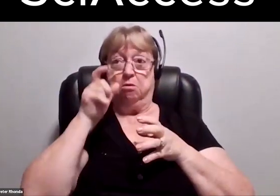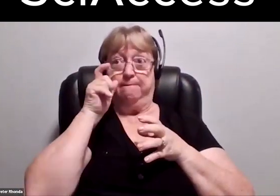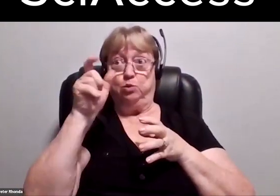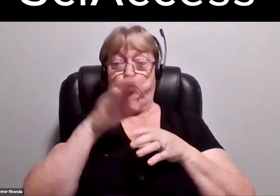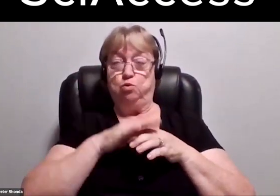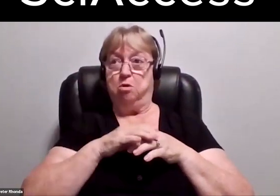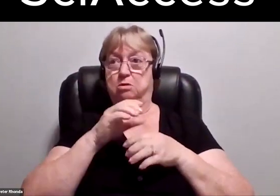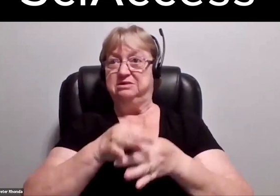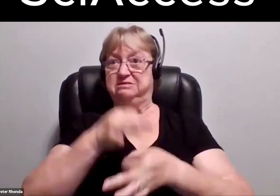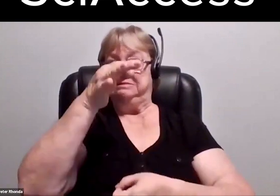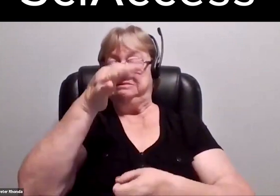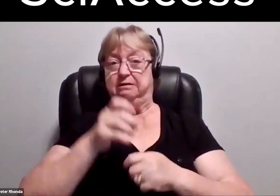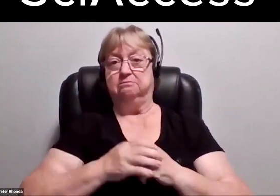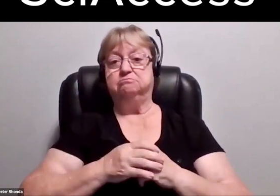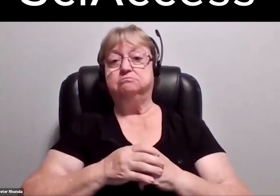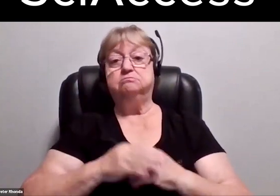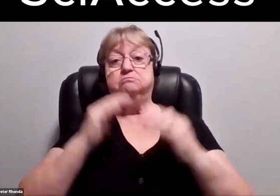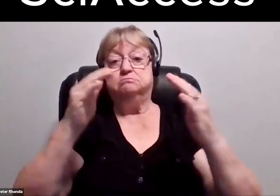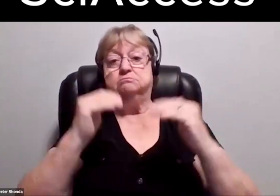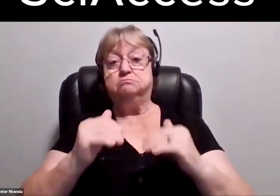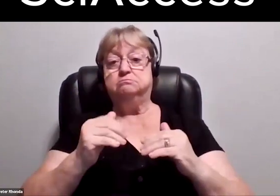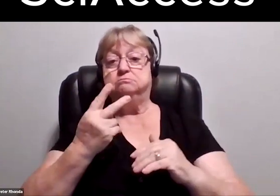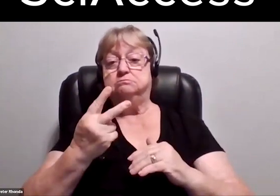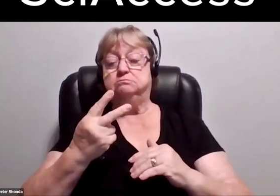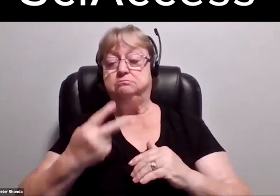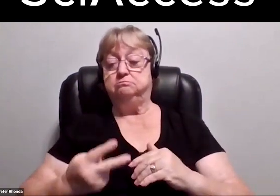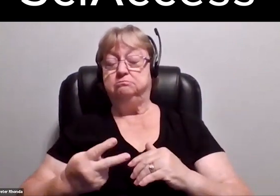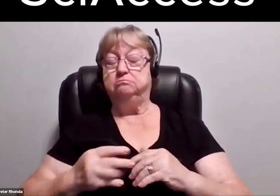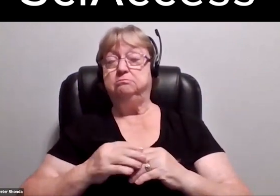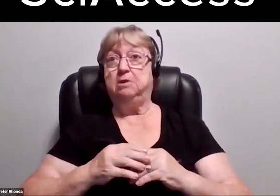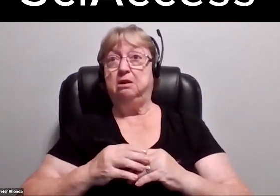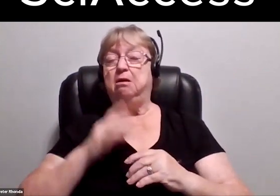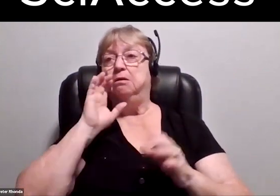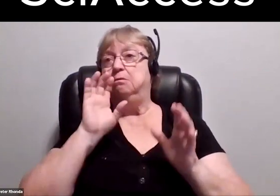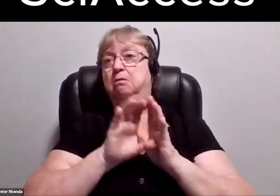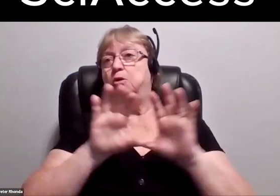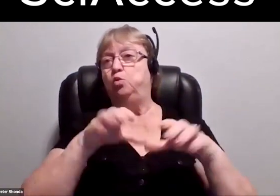Then the bottom two photos are just some images, group photos of some of the different cohorts